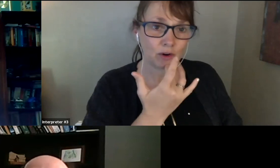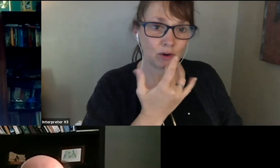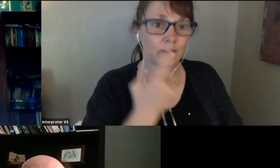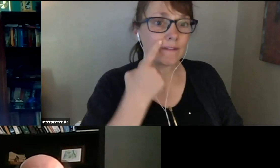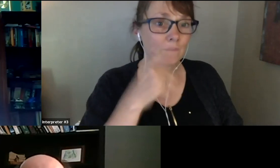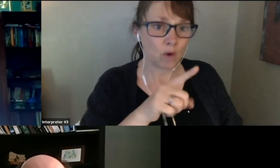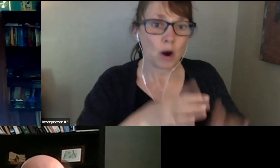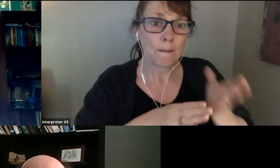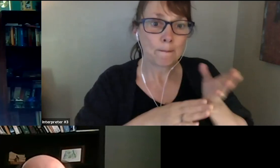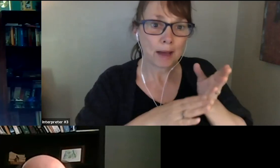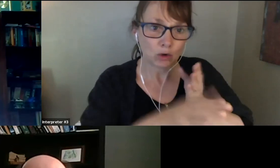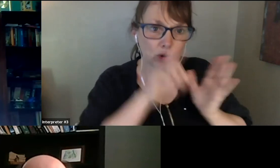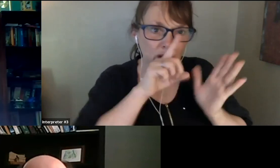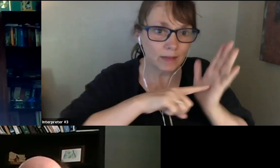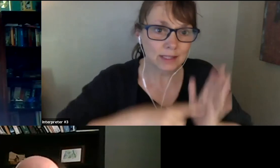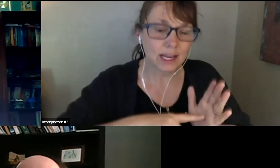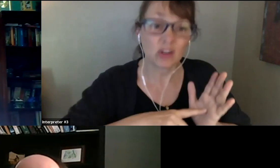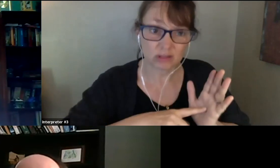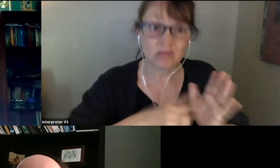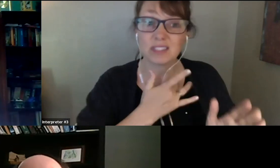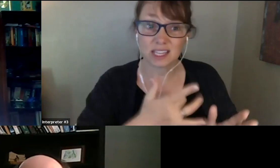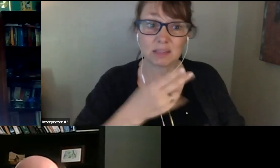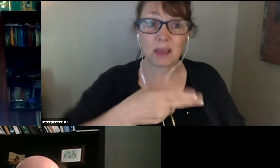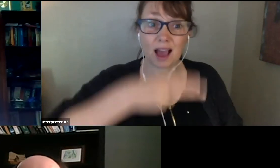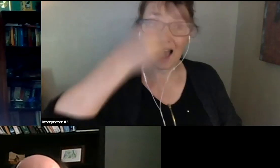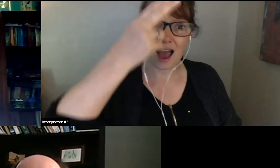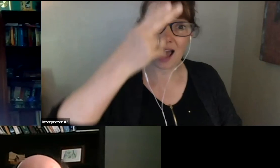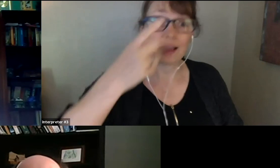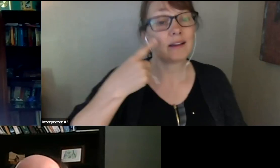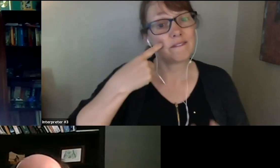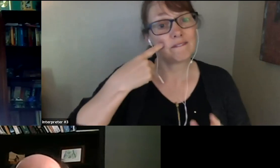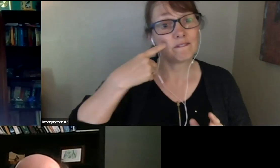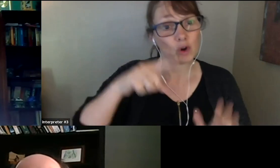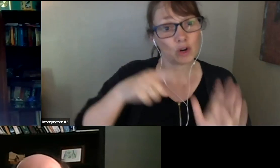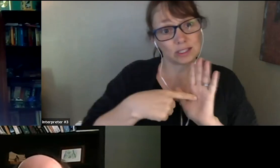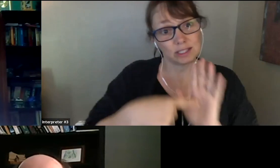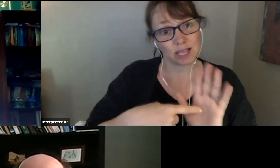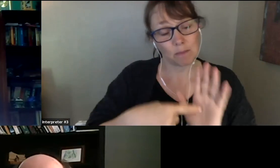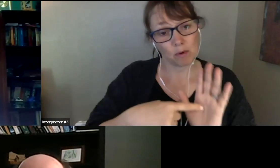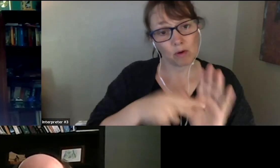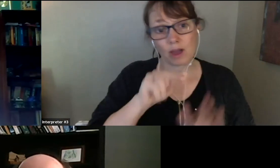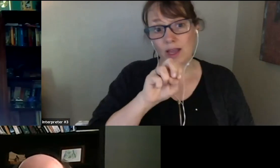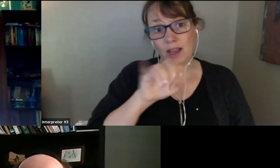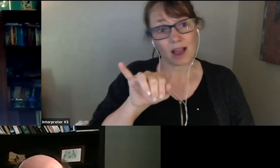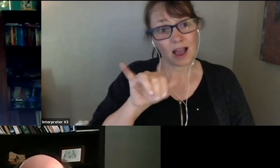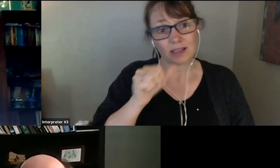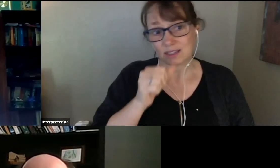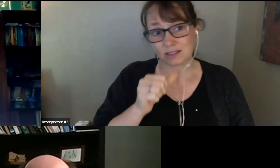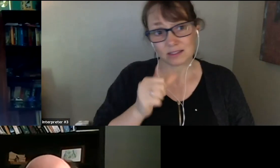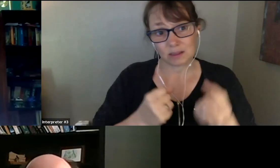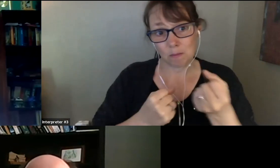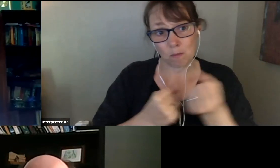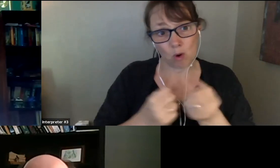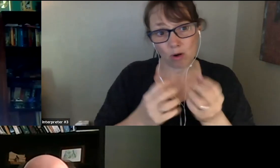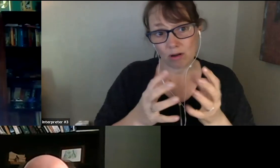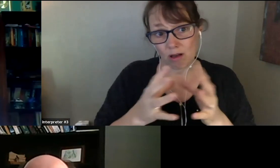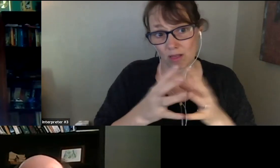tend to be very high. For example, the NEI doesn’t support a lot of work in that area,